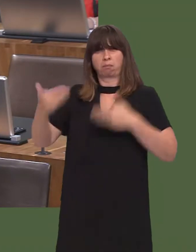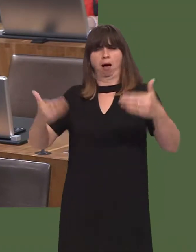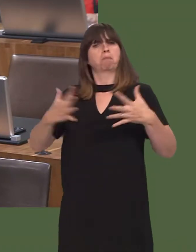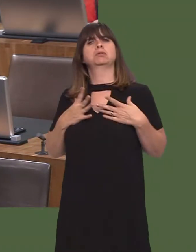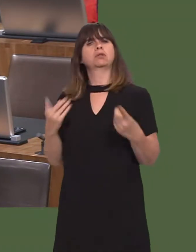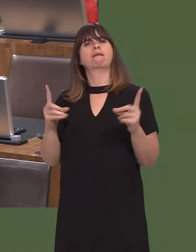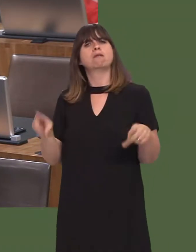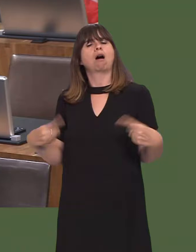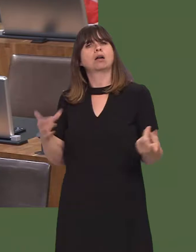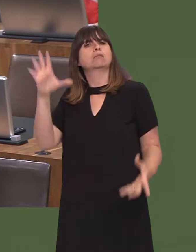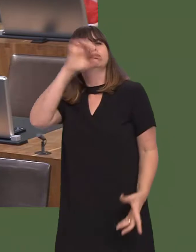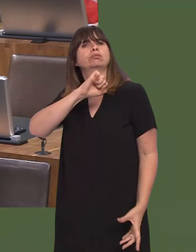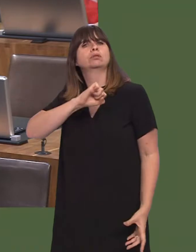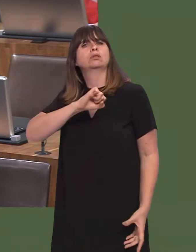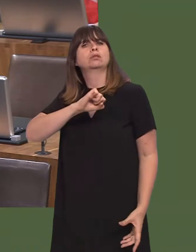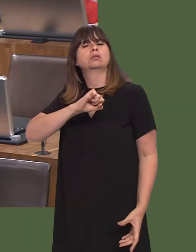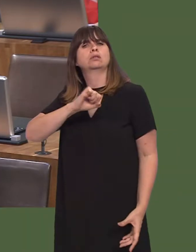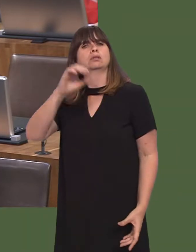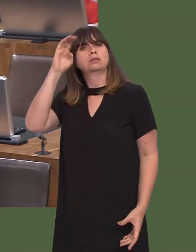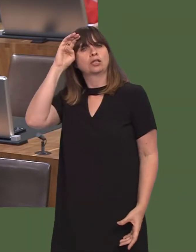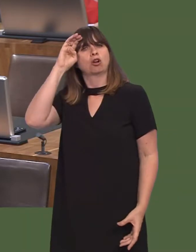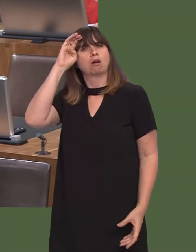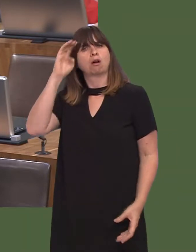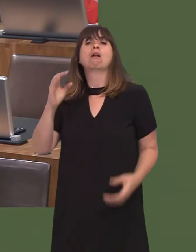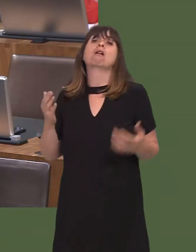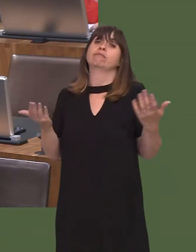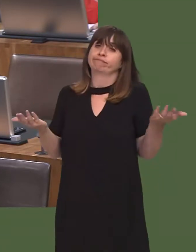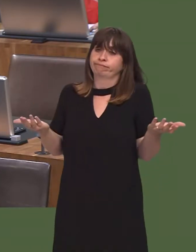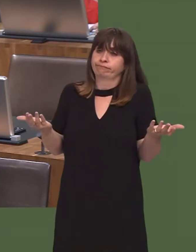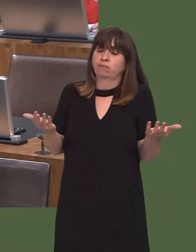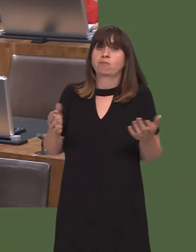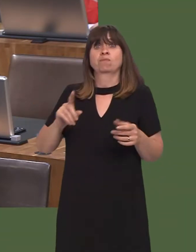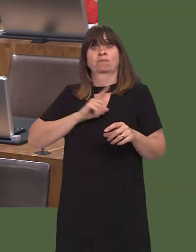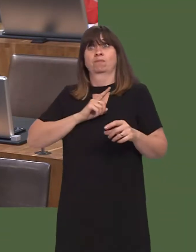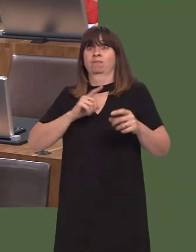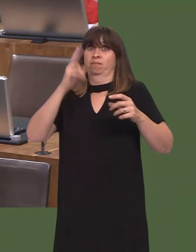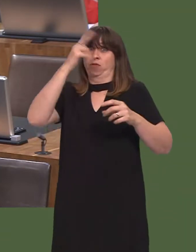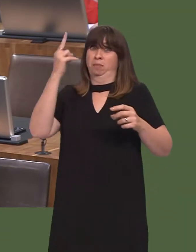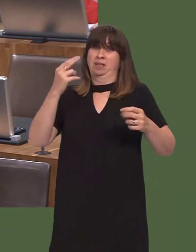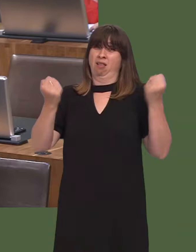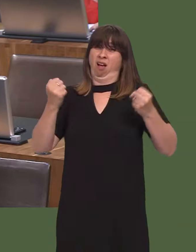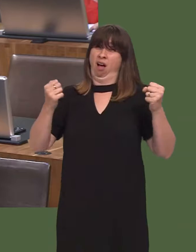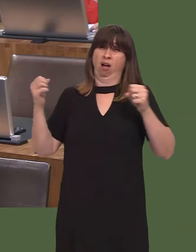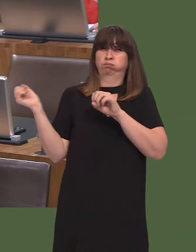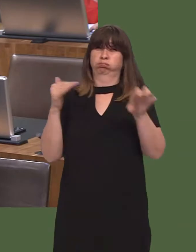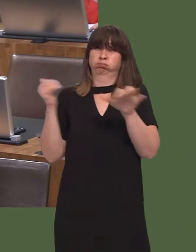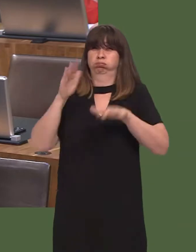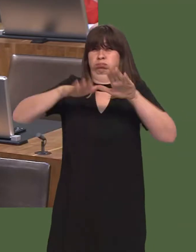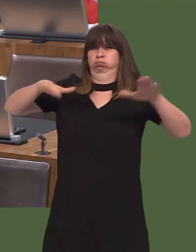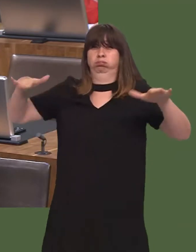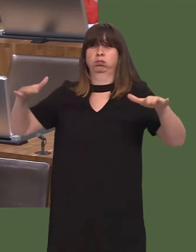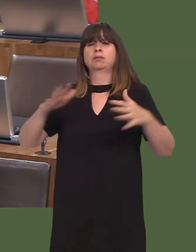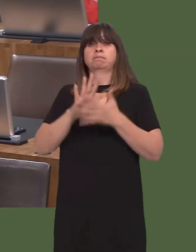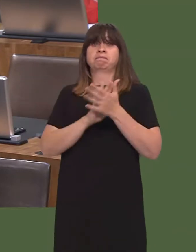unsafe parking. That has to happen on a site that is this busy. Why these individuals went